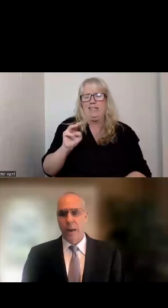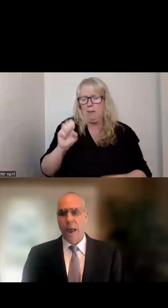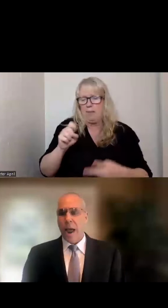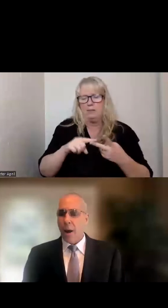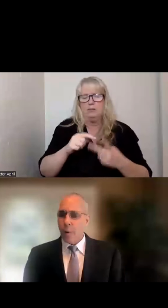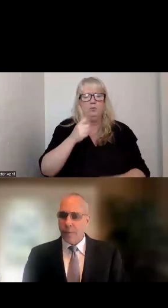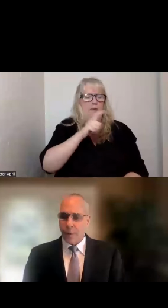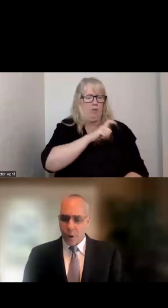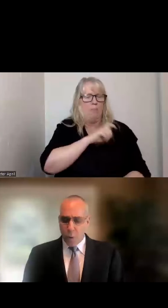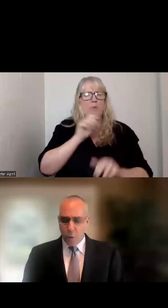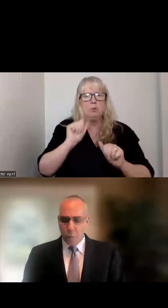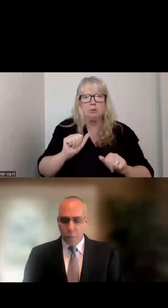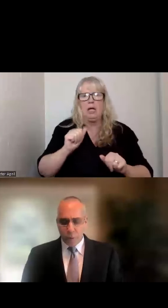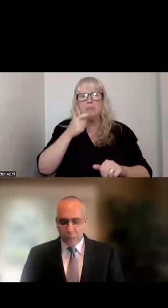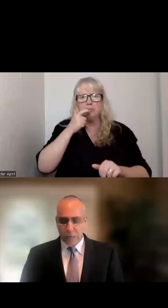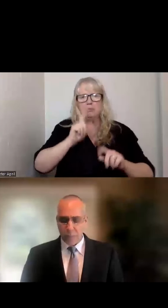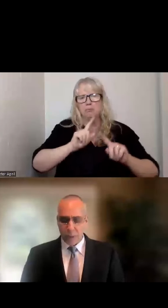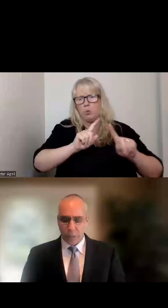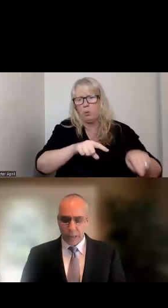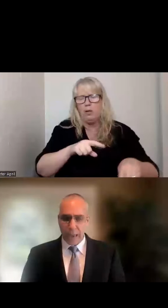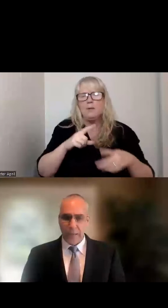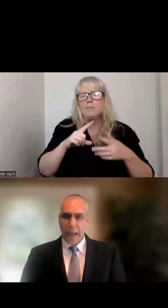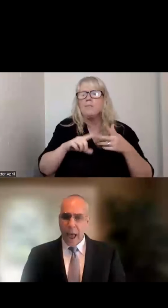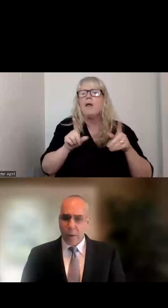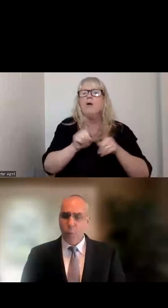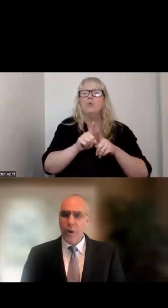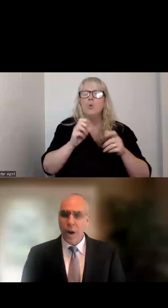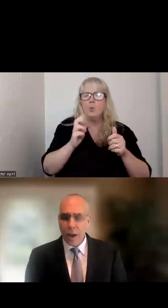HOWEVER, WHAT WE REALLY NEED TO BE LOOKING AT IS HOW DO WE NOT